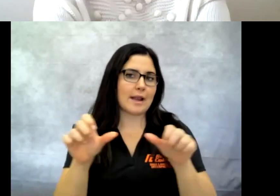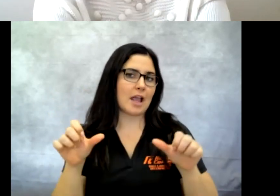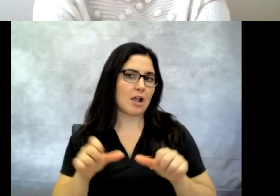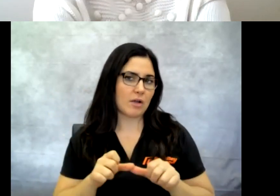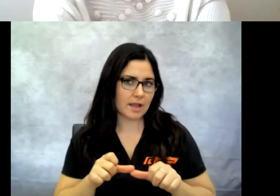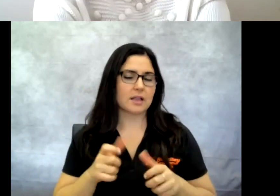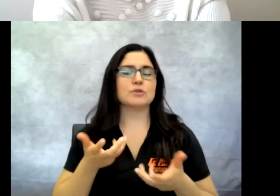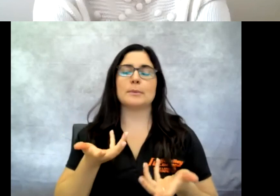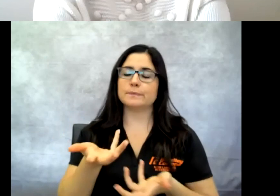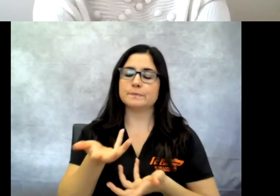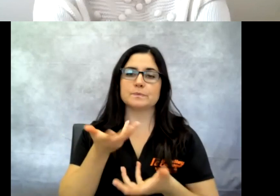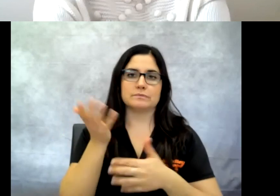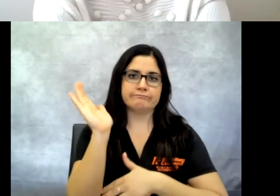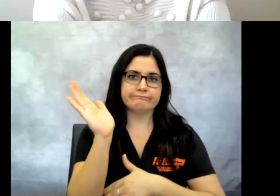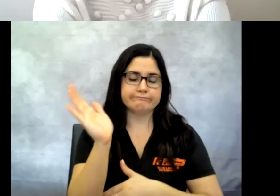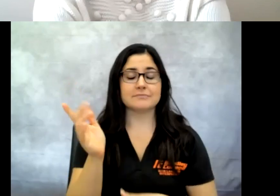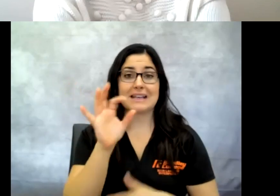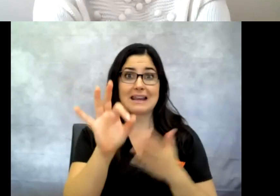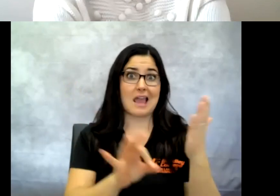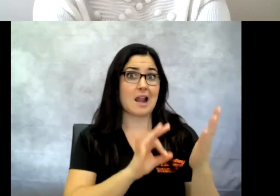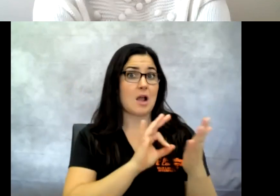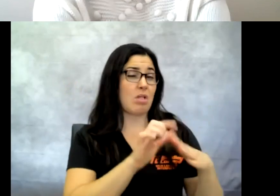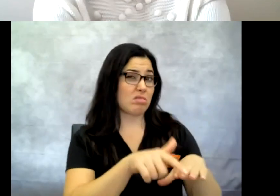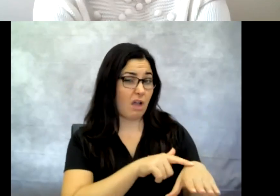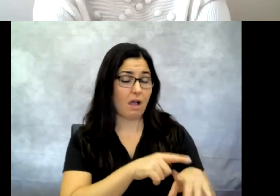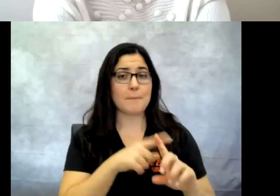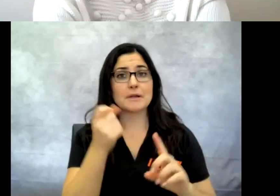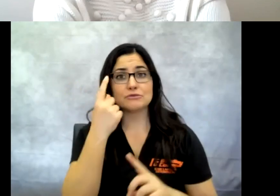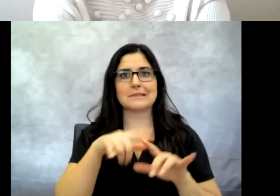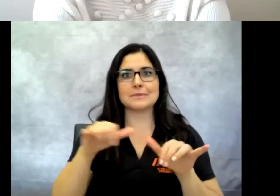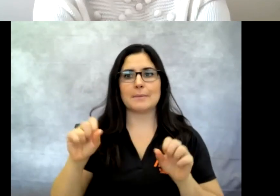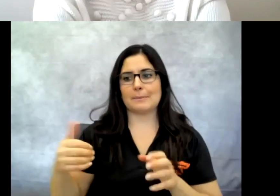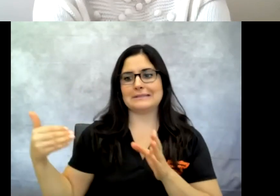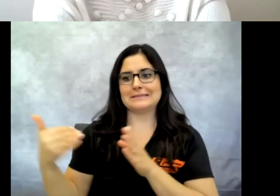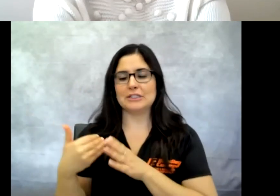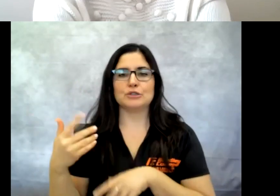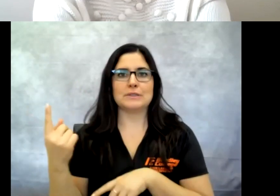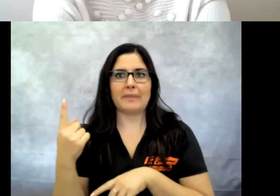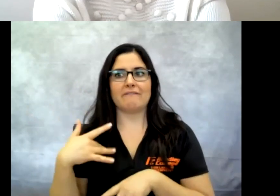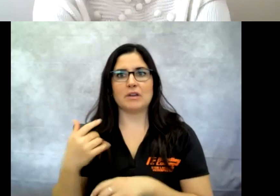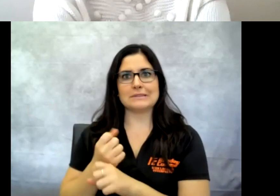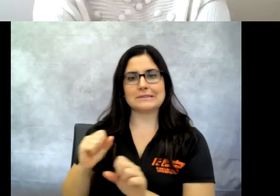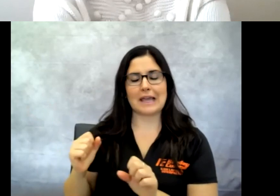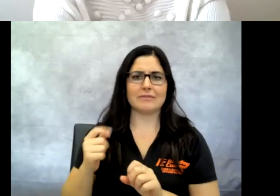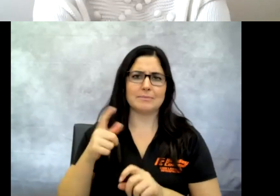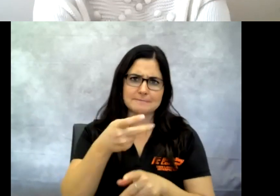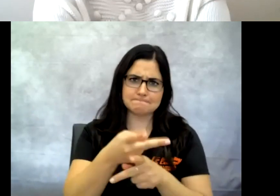But being able to have these different self care, even though it's not active self-care, but being very mindful and intentional of the space in the environment